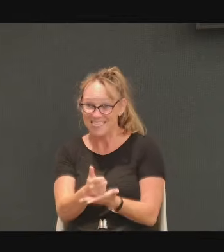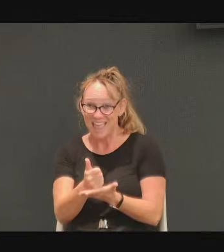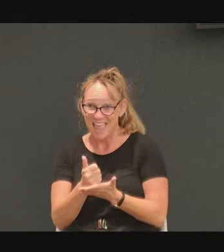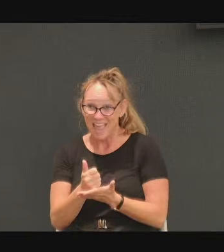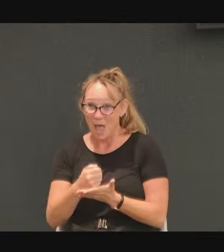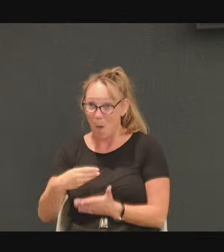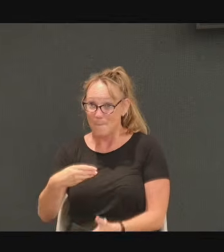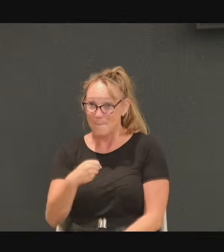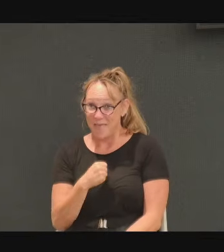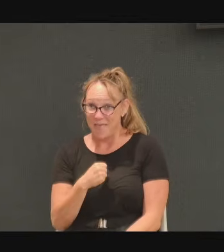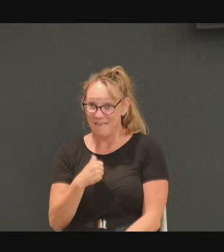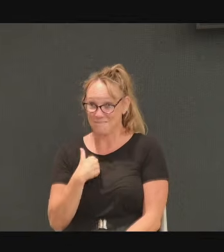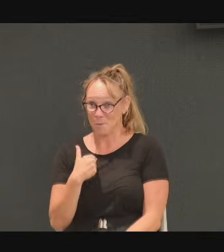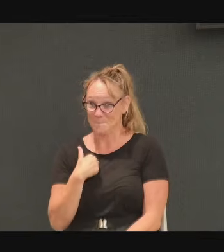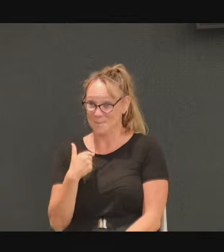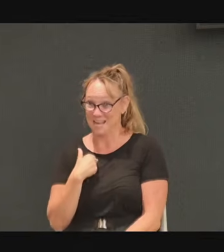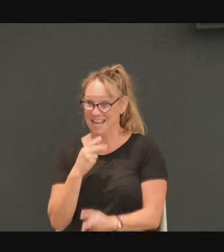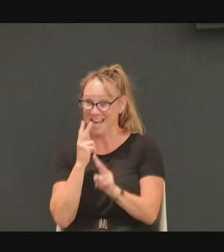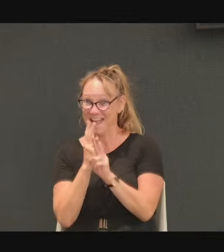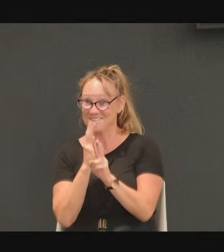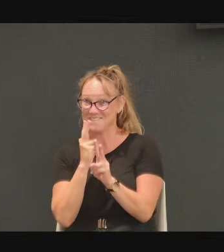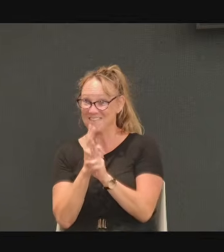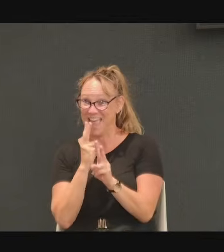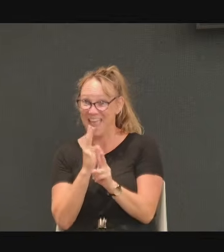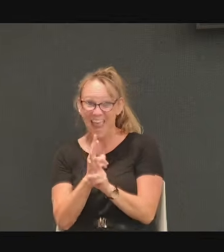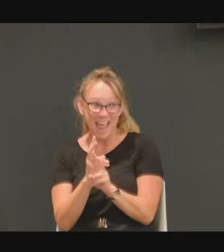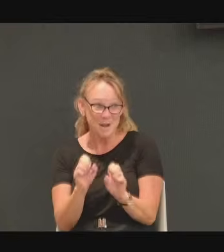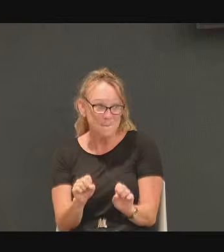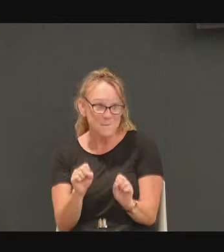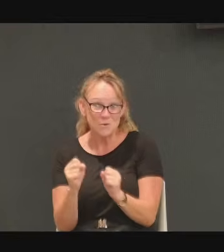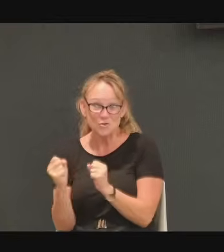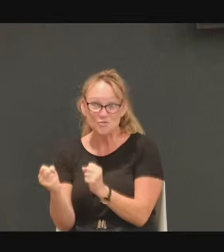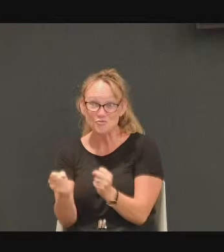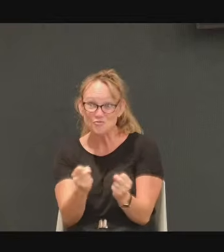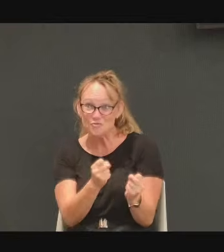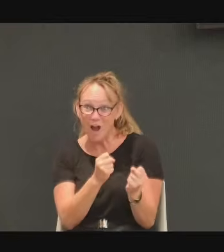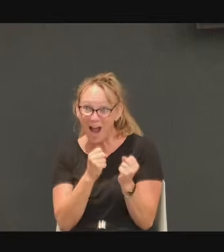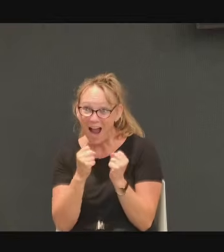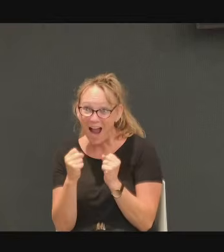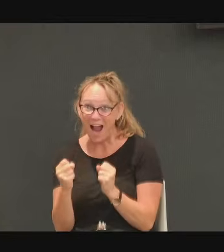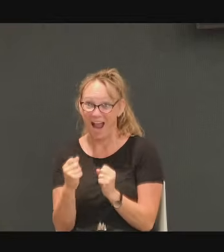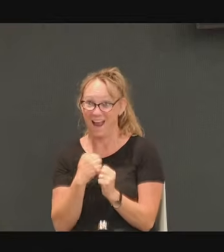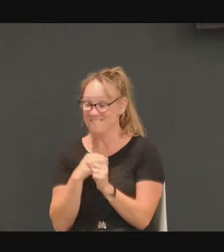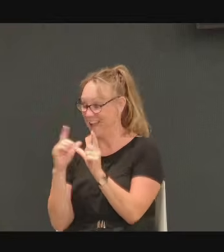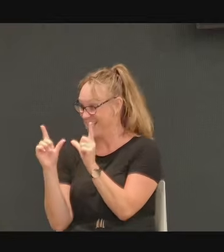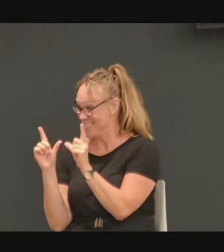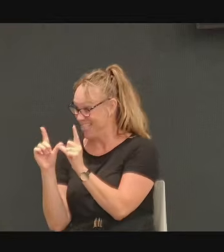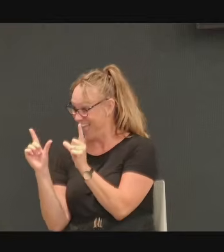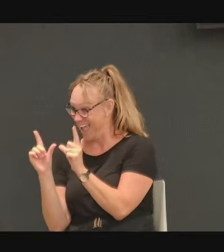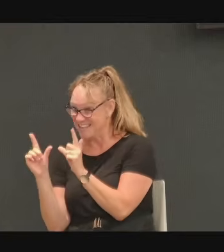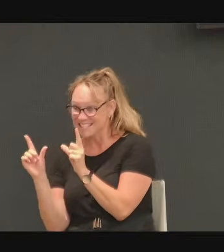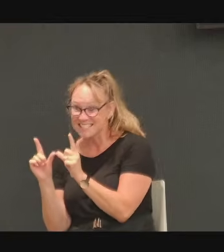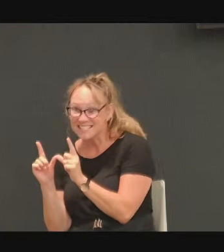van and even potentially driving by paying for my lessons to Columbus. They gave me gas, money,